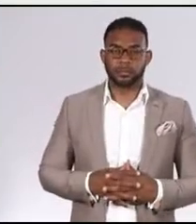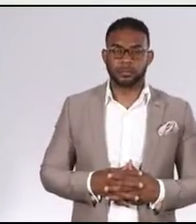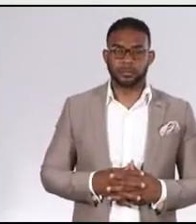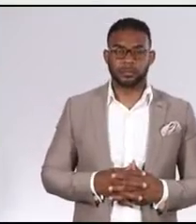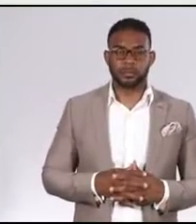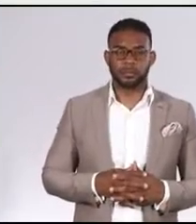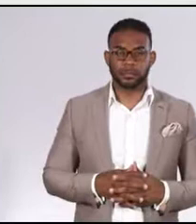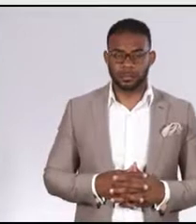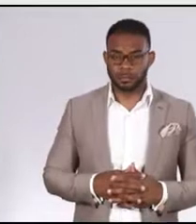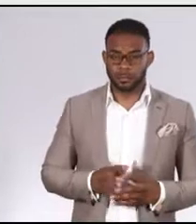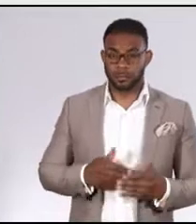If we go to our next polling question.